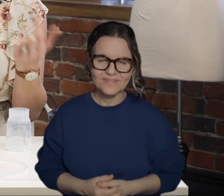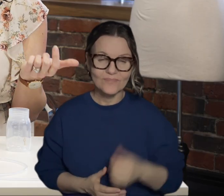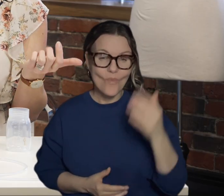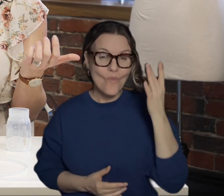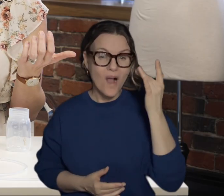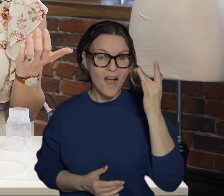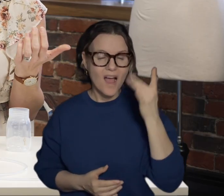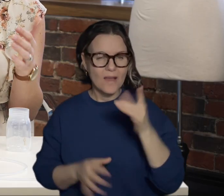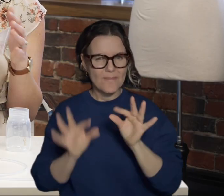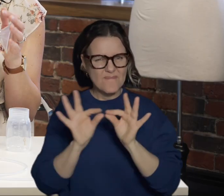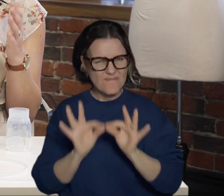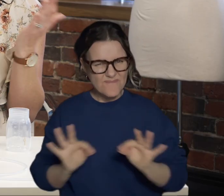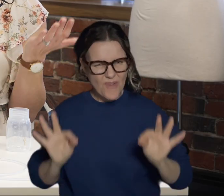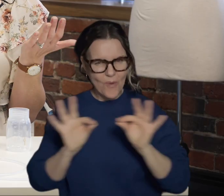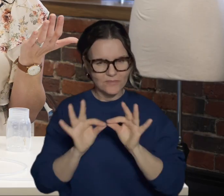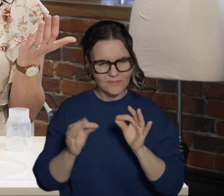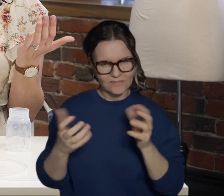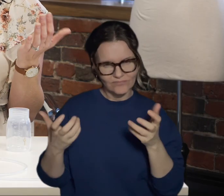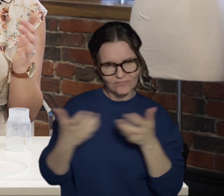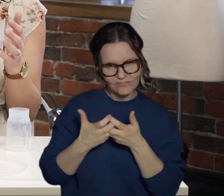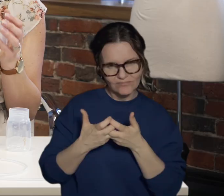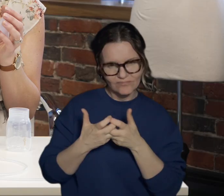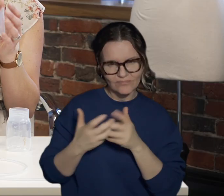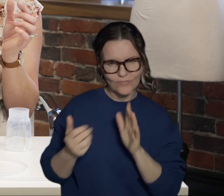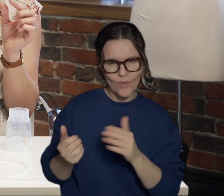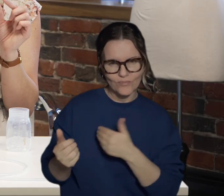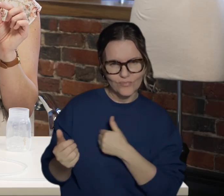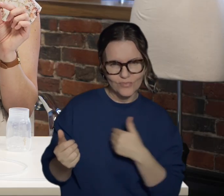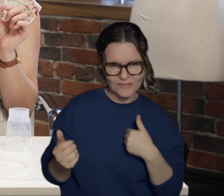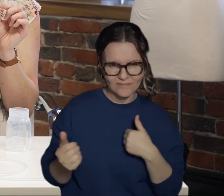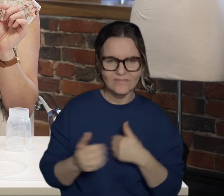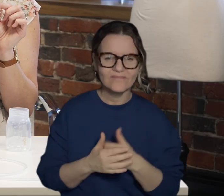they give you the two sizes is so that it fits you correctly the correct fit for your breast